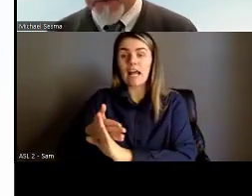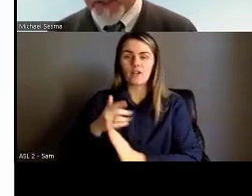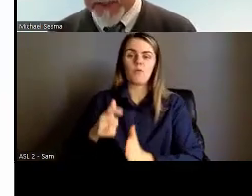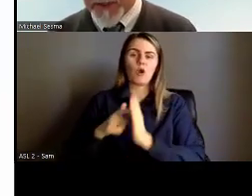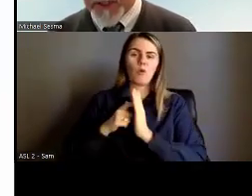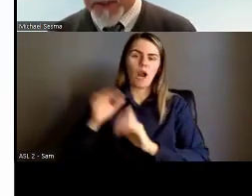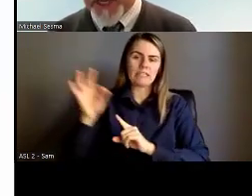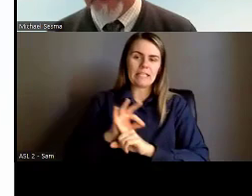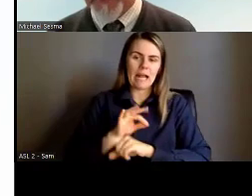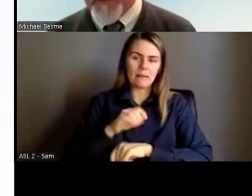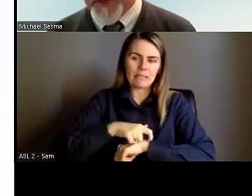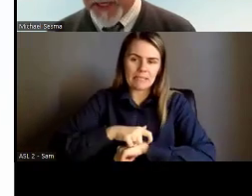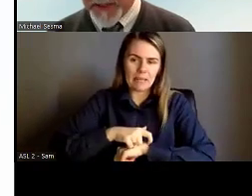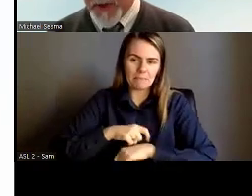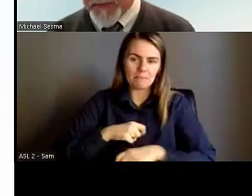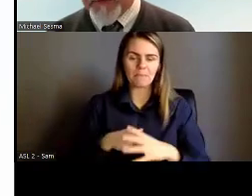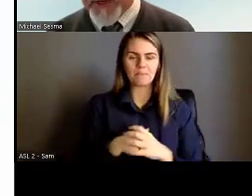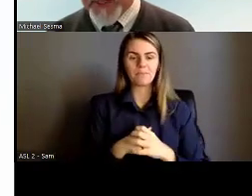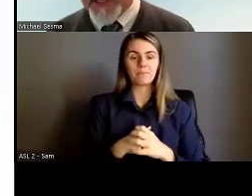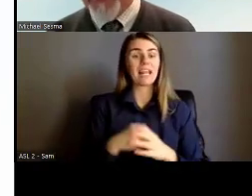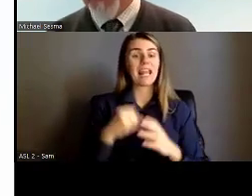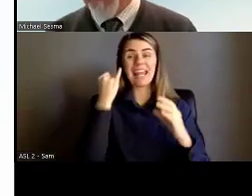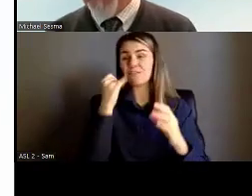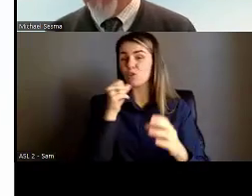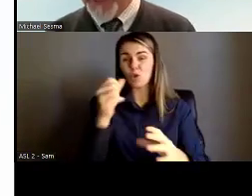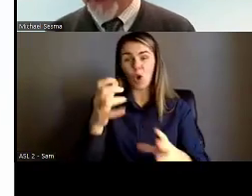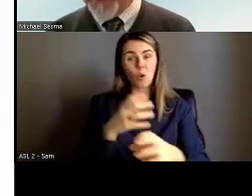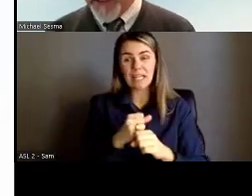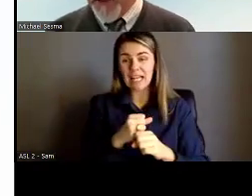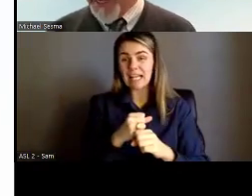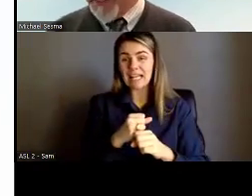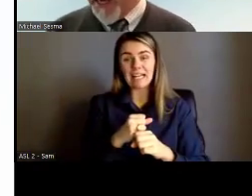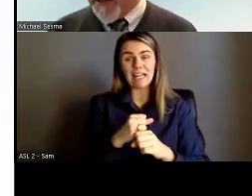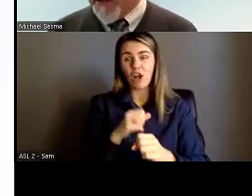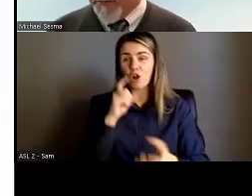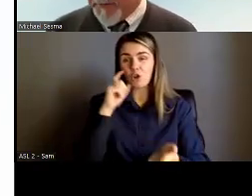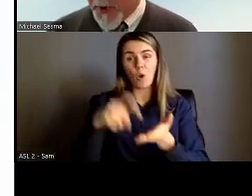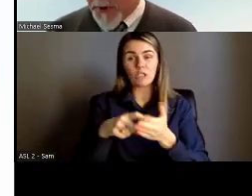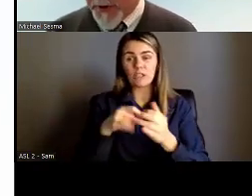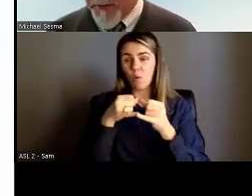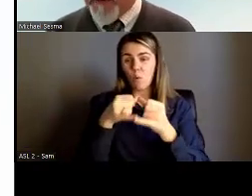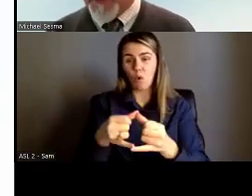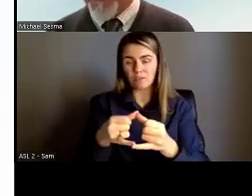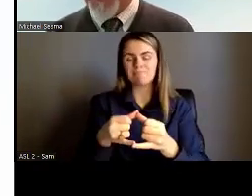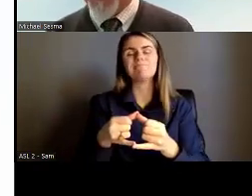if a decision is made that your application won't be funded, you contact your program officer